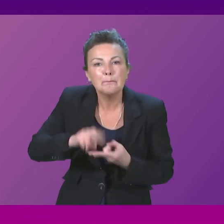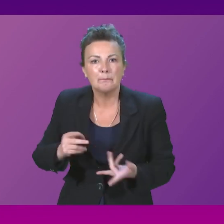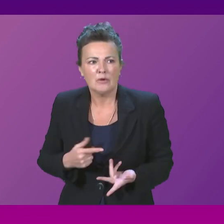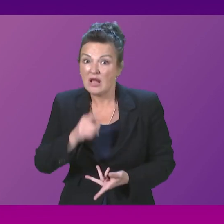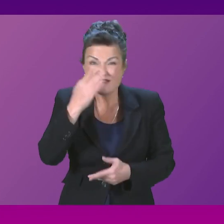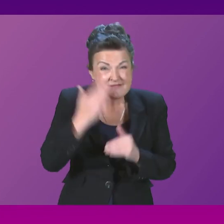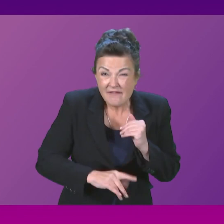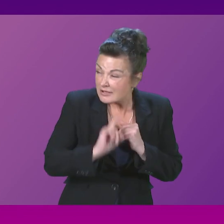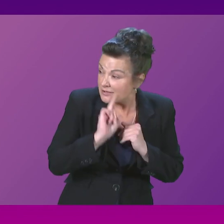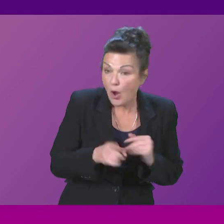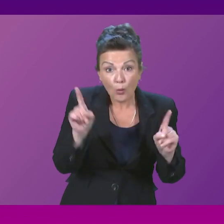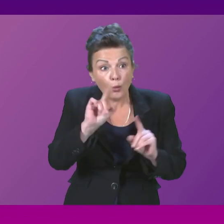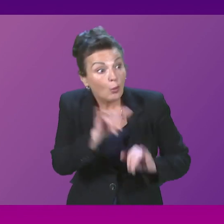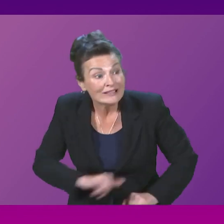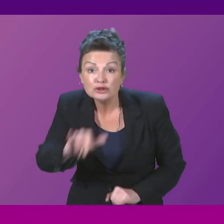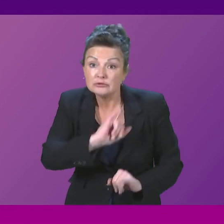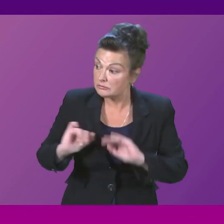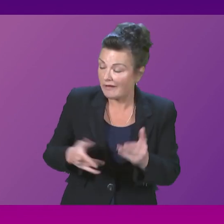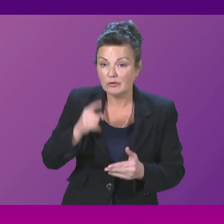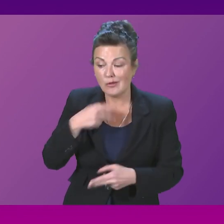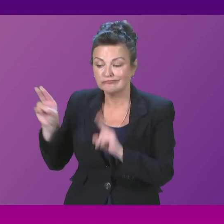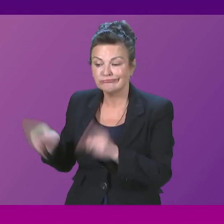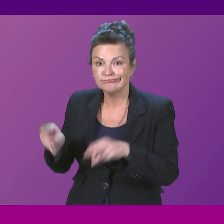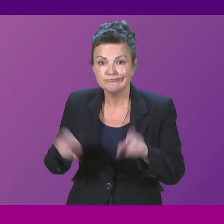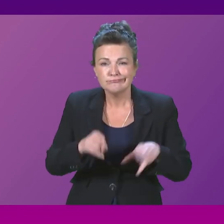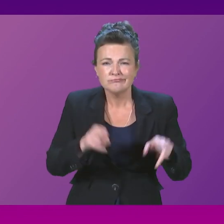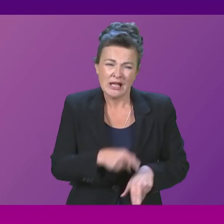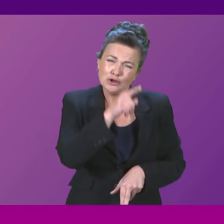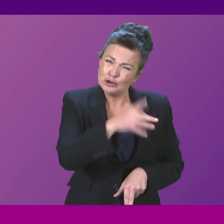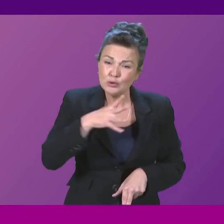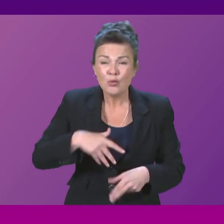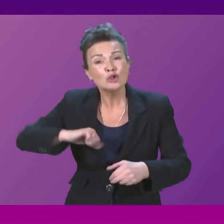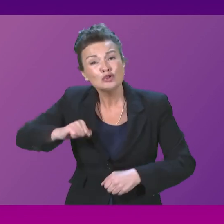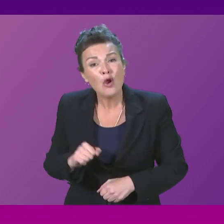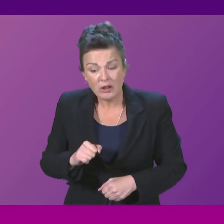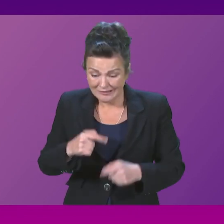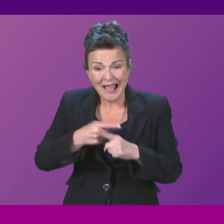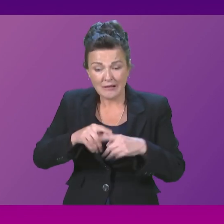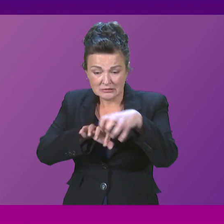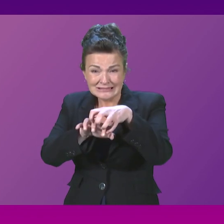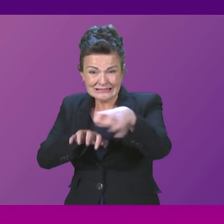She wants to separate Scotland from our biggest trading partner, bringing in—in her own